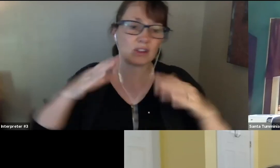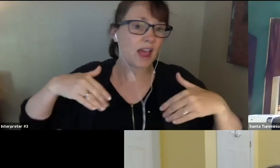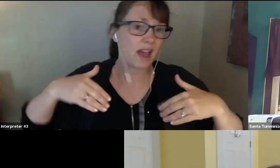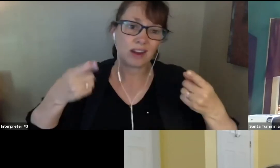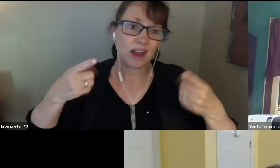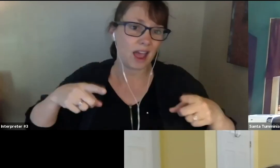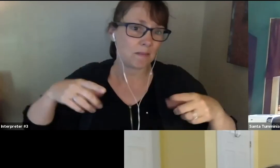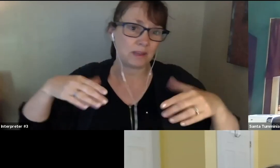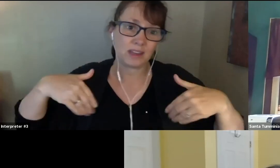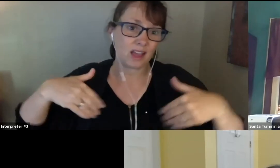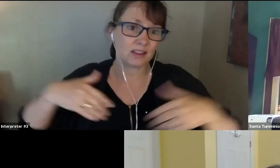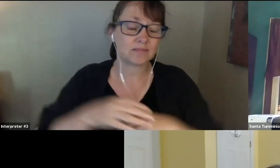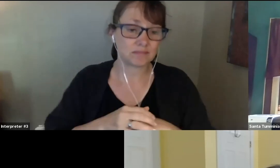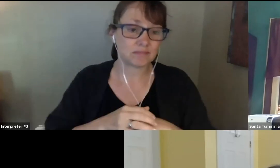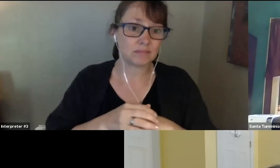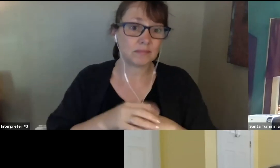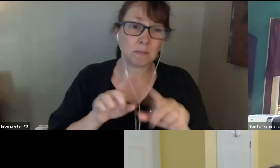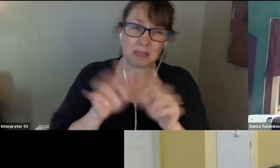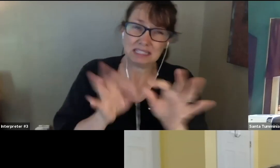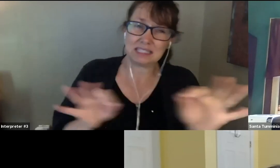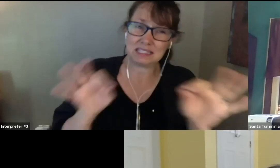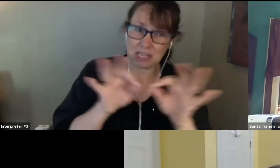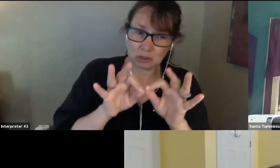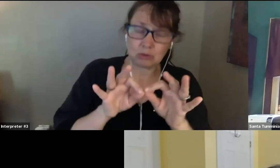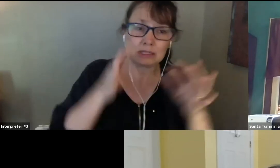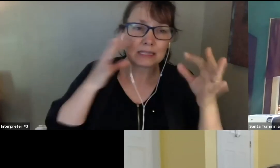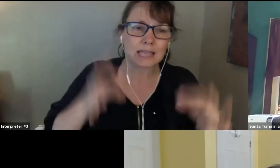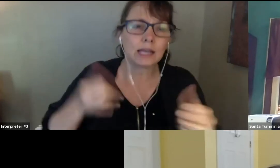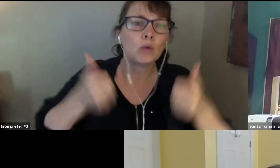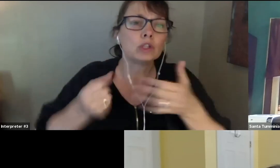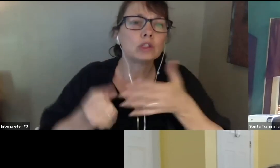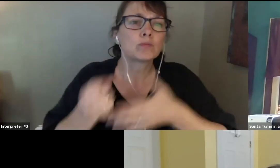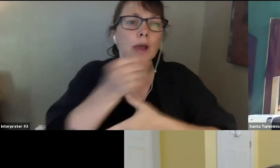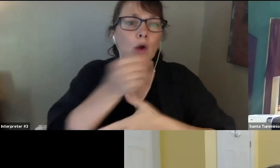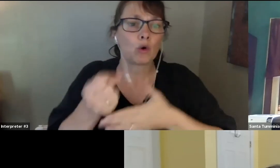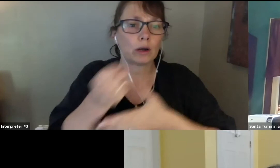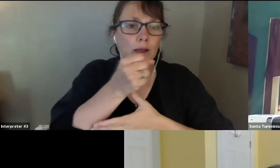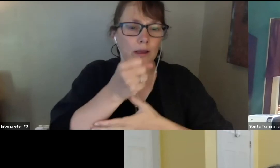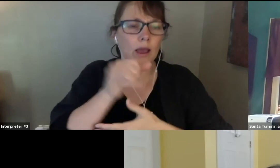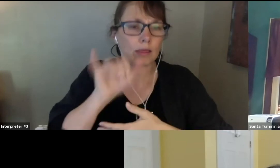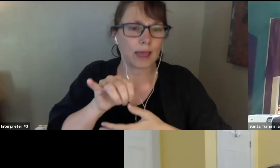somewhat essential to making a real working document. And again I really applaud your